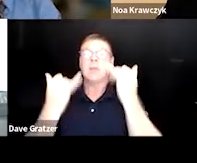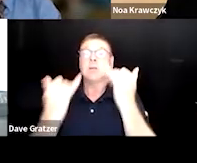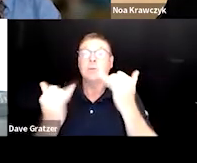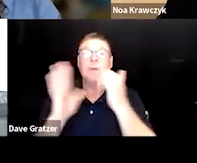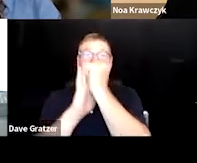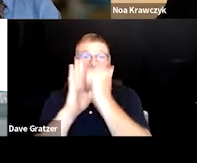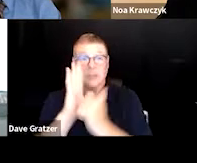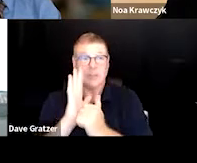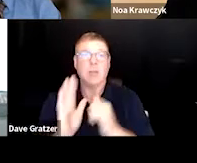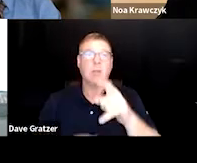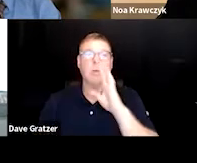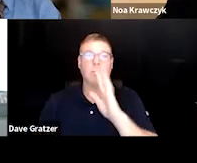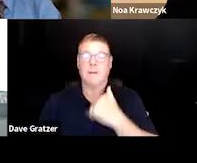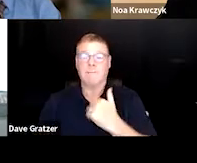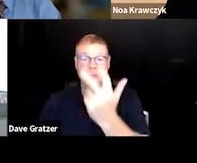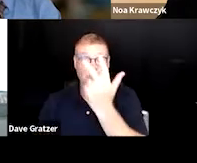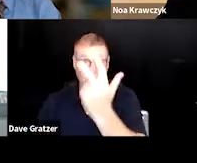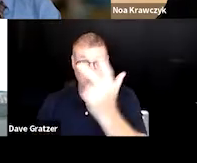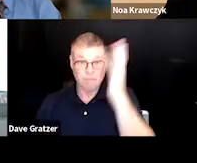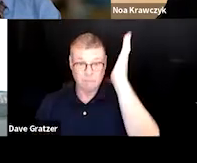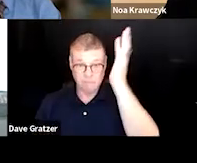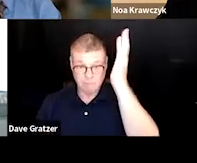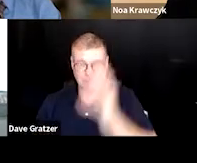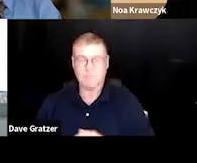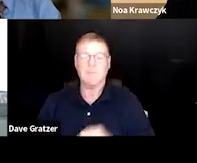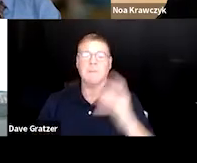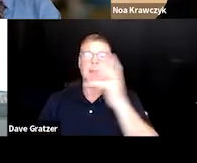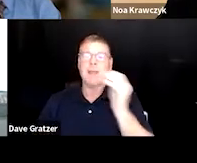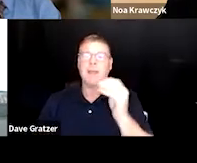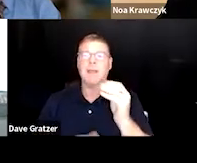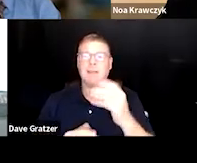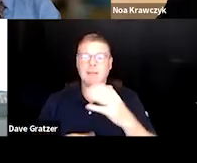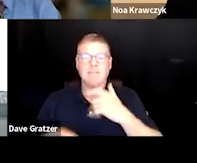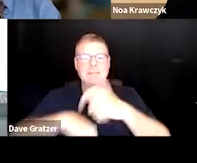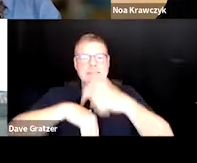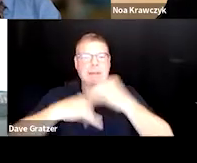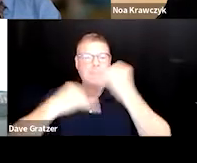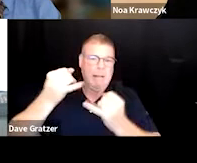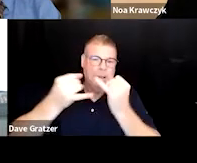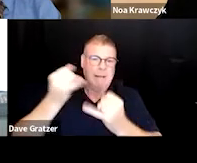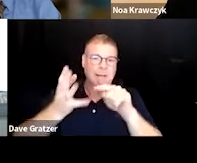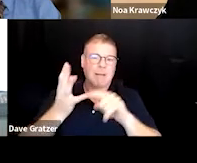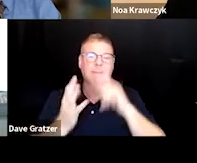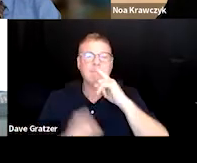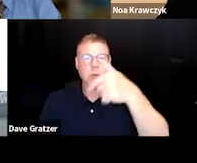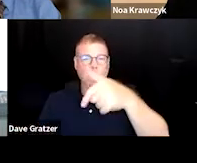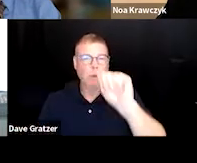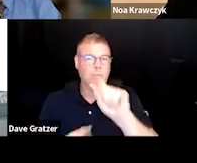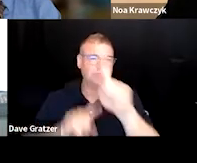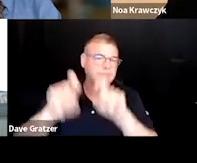We will hear three presentations, and then we have some time reserved at the end for Q&A from the audience.